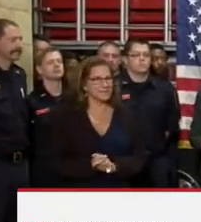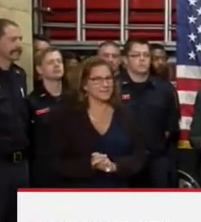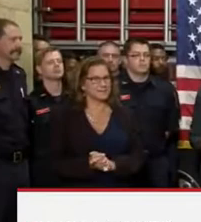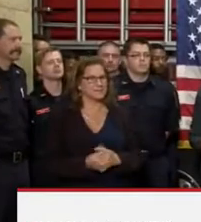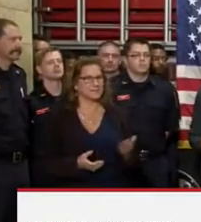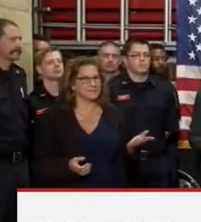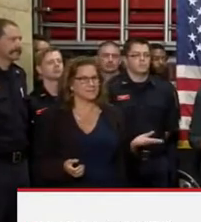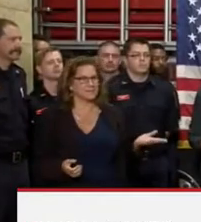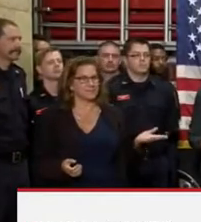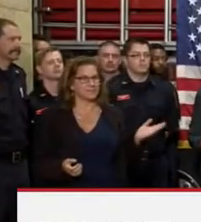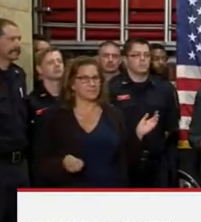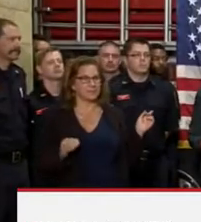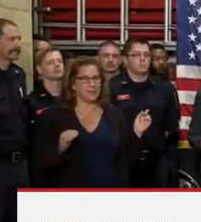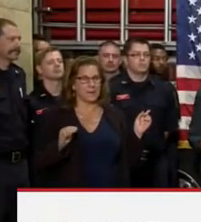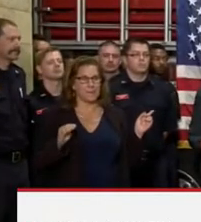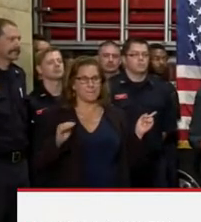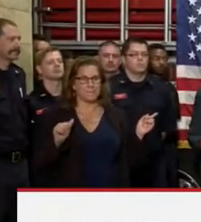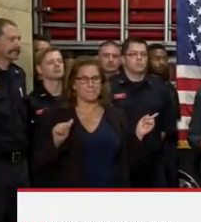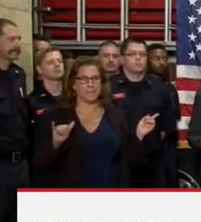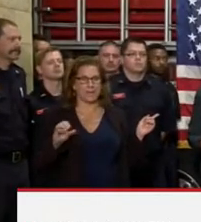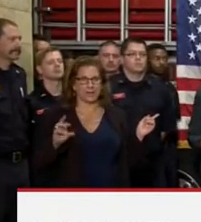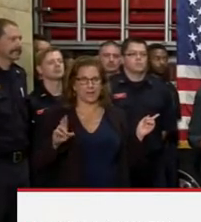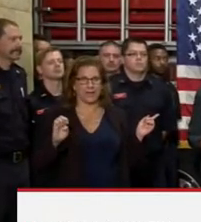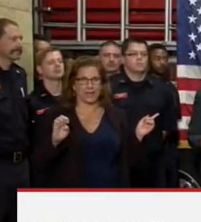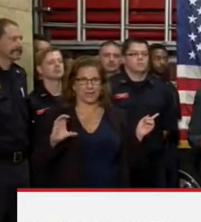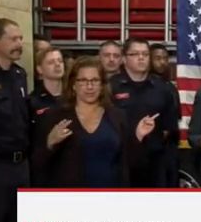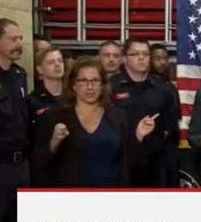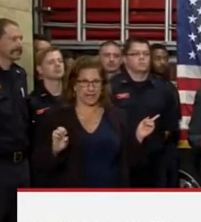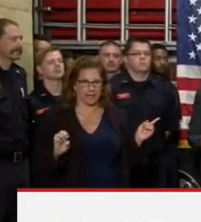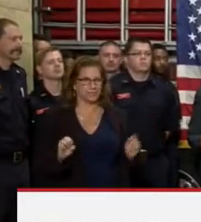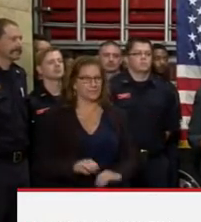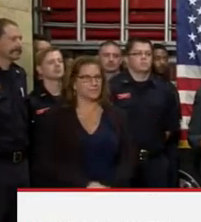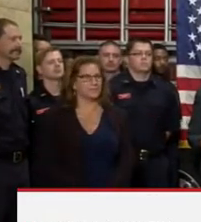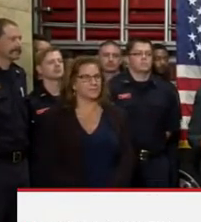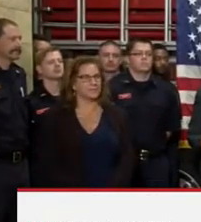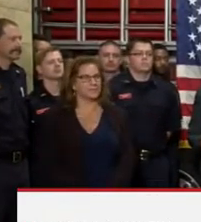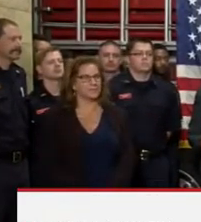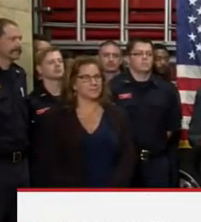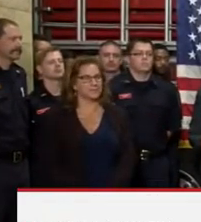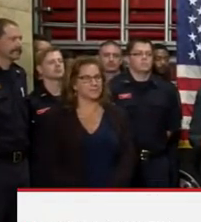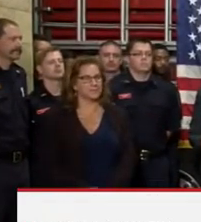WARD 3 ON THE COUNCIL AND WE'VE BEEN DOING THIS EVERY YEAR SINCE